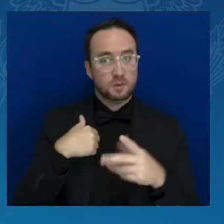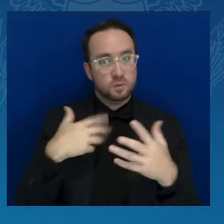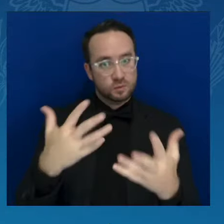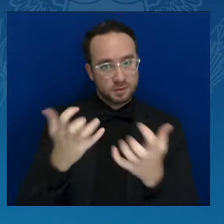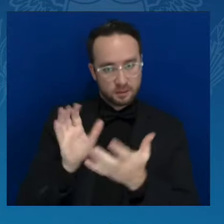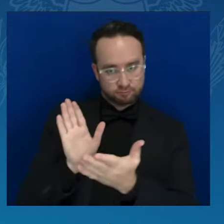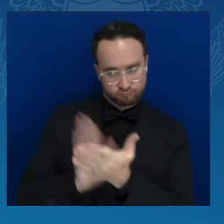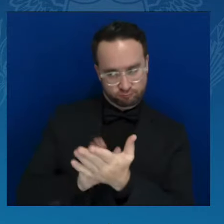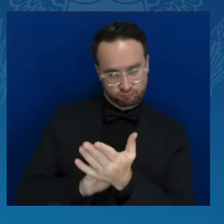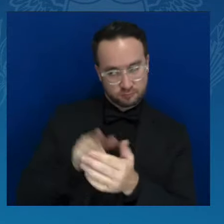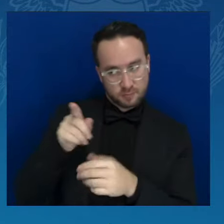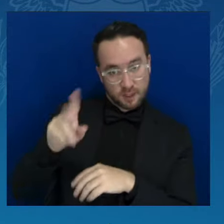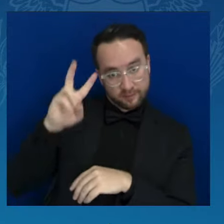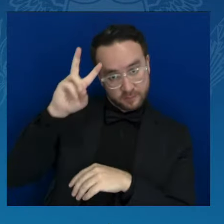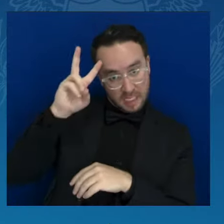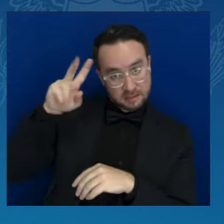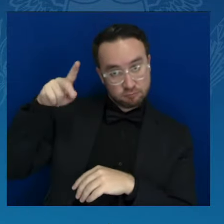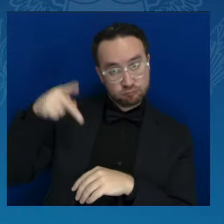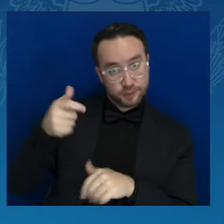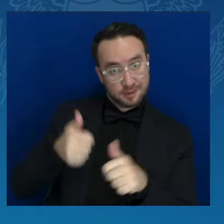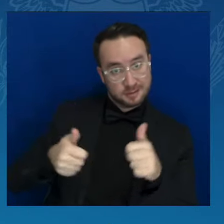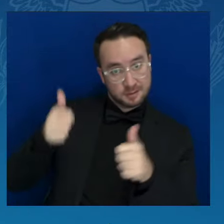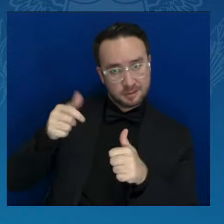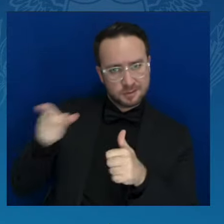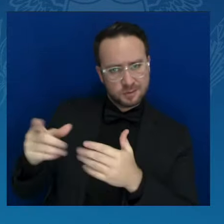needs and growing the space economy.